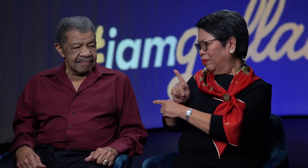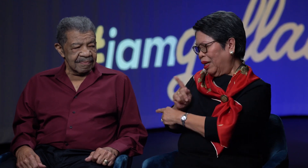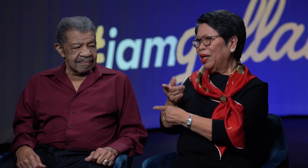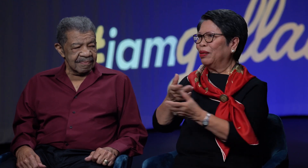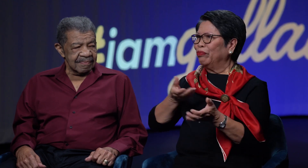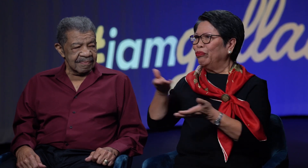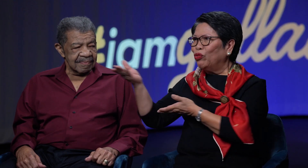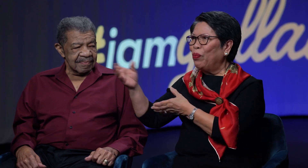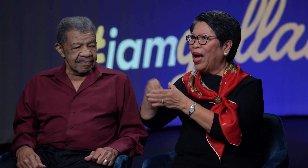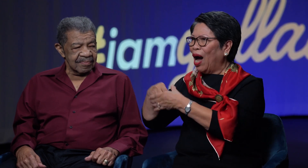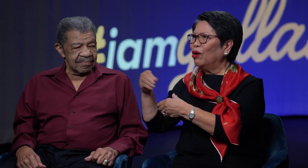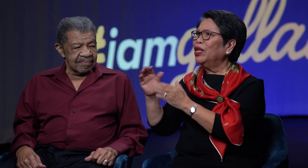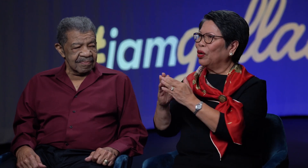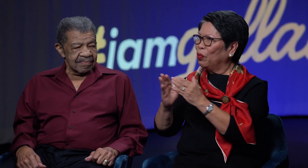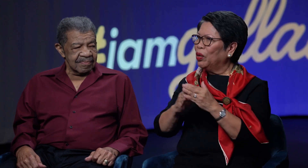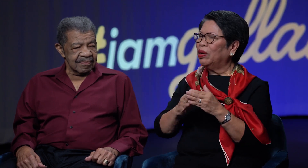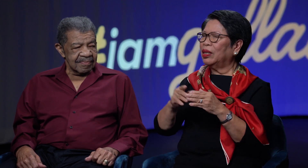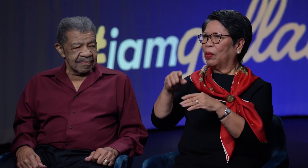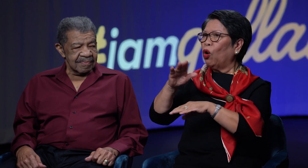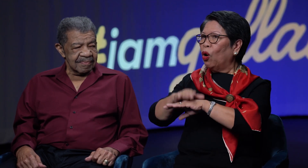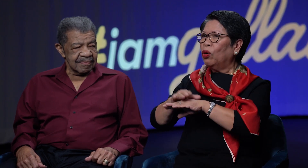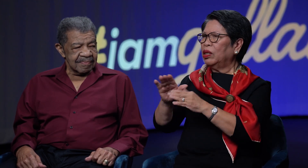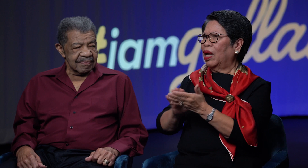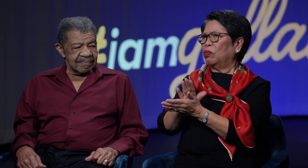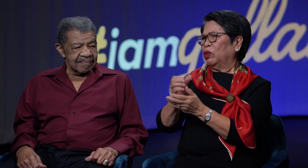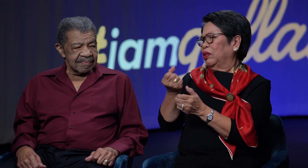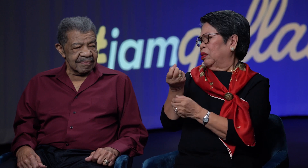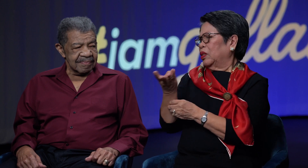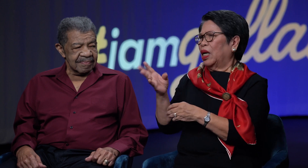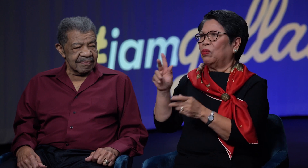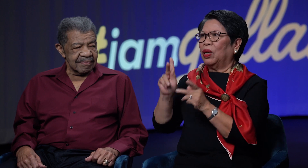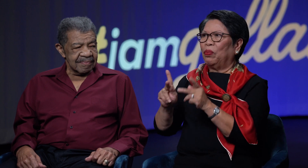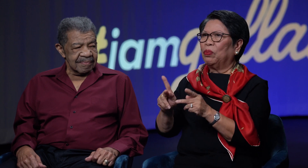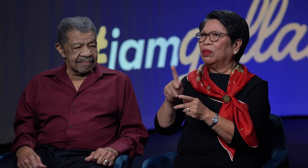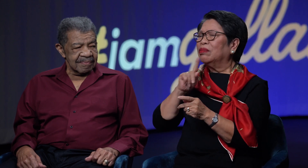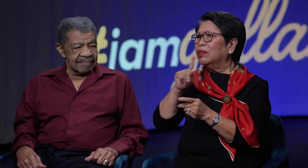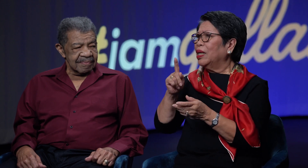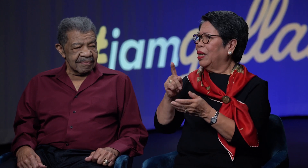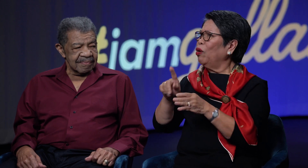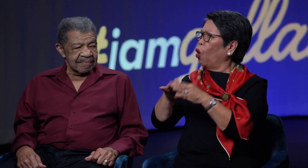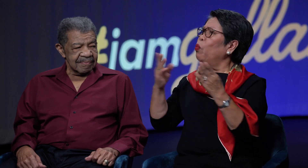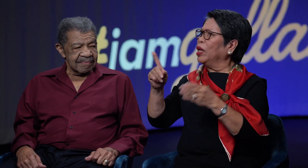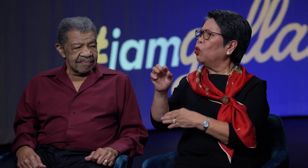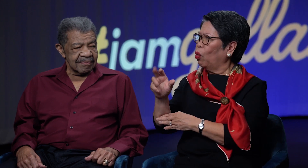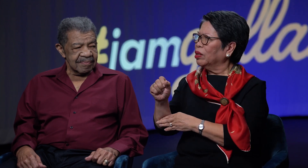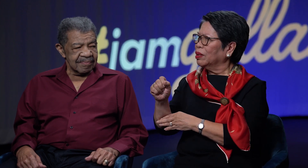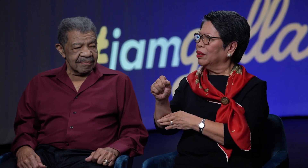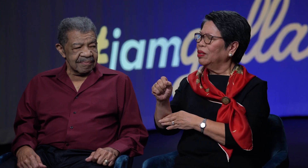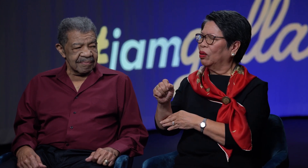they brought me out into the city. On campus, several people really opened doors.